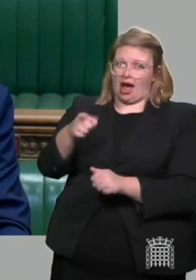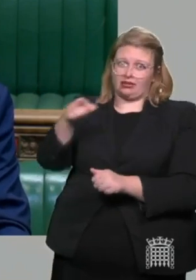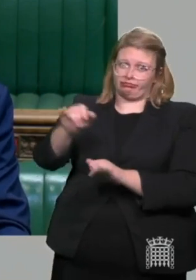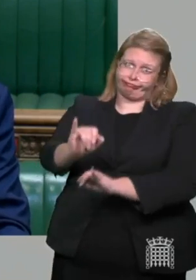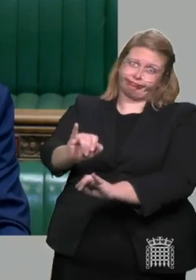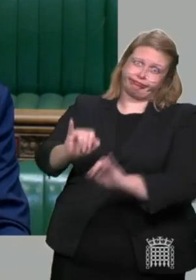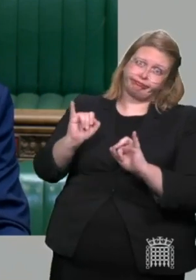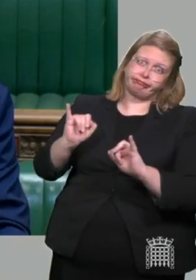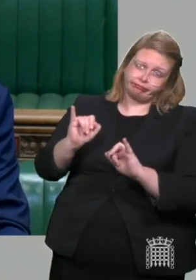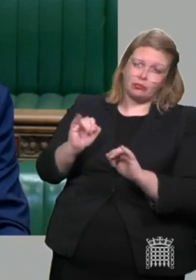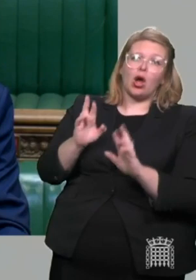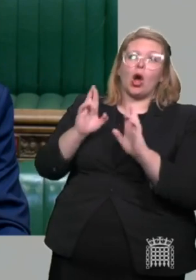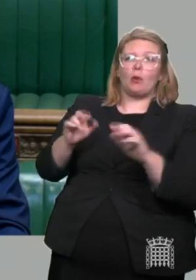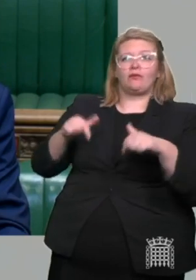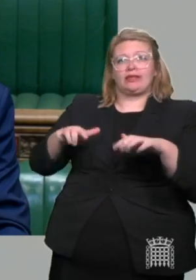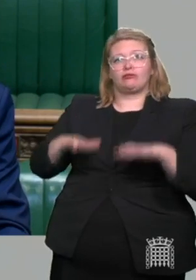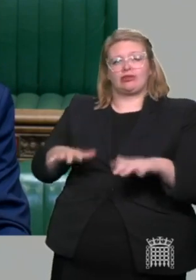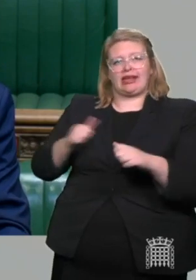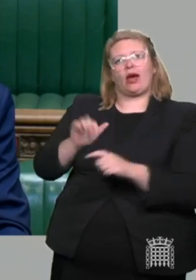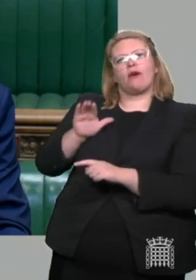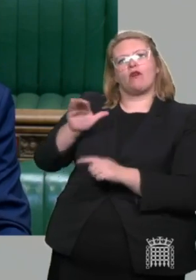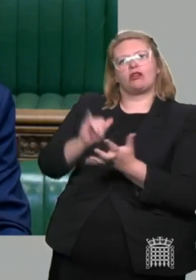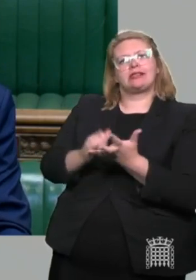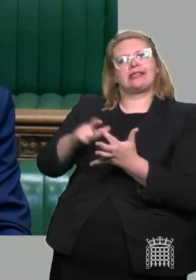I hope the Foreign Secretary will set out today what more the UK will do to help